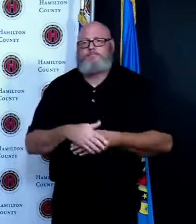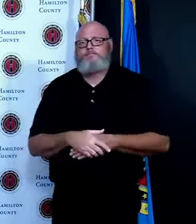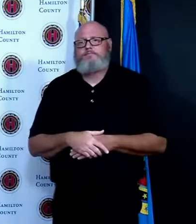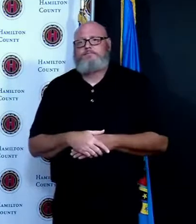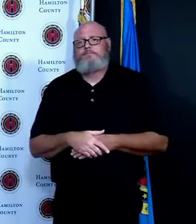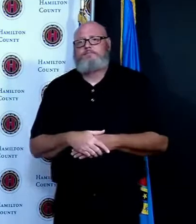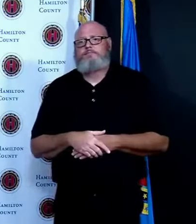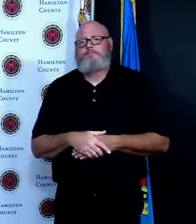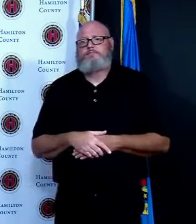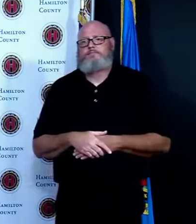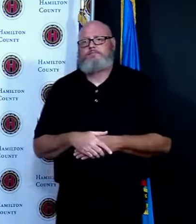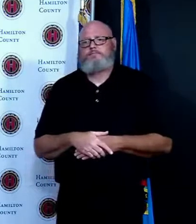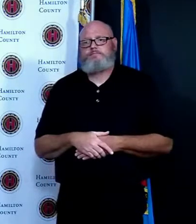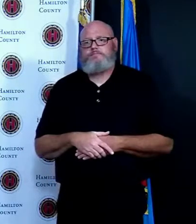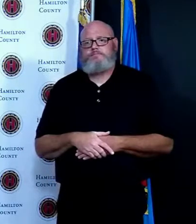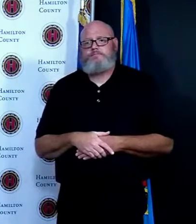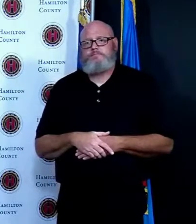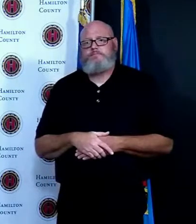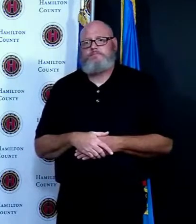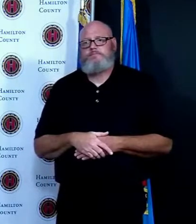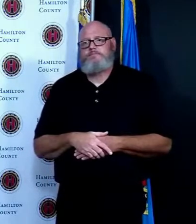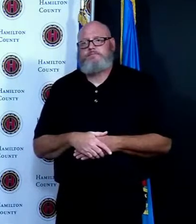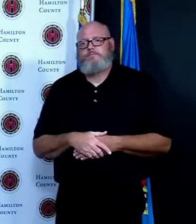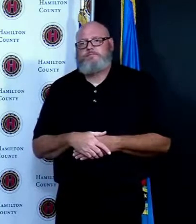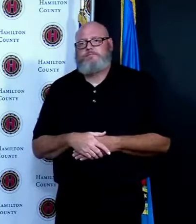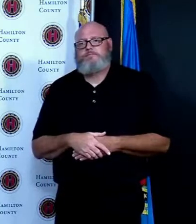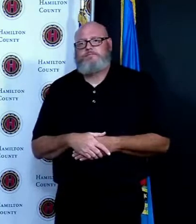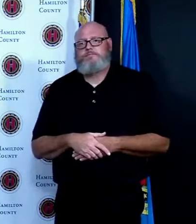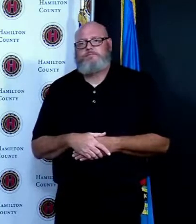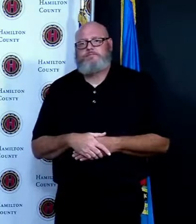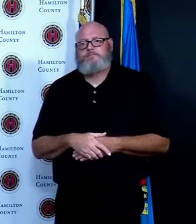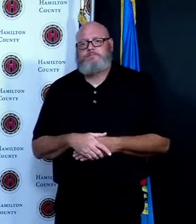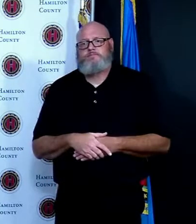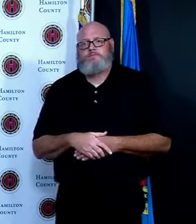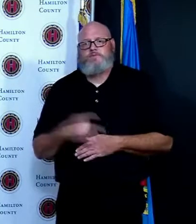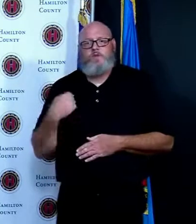on a fourth agency to help with that demand and that will be hopefully becoming shortly